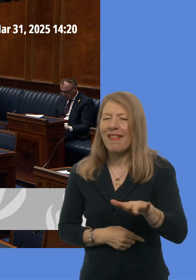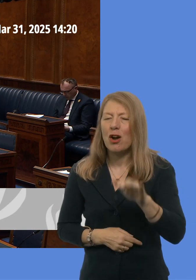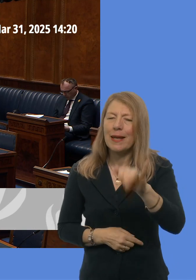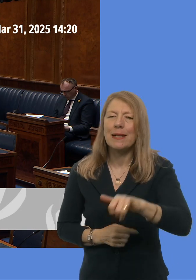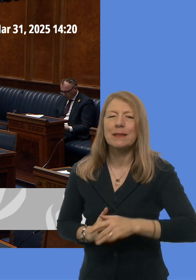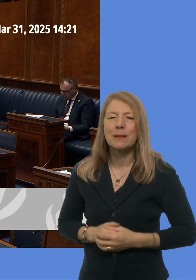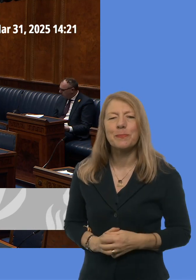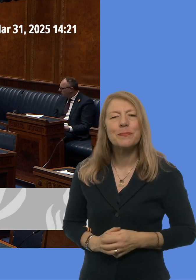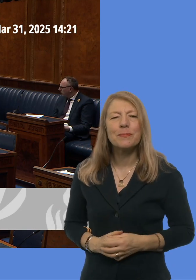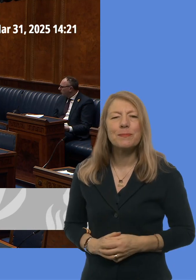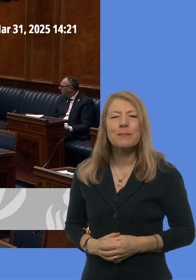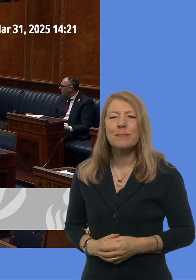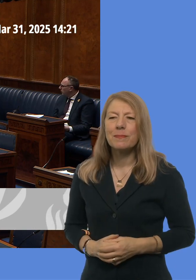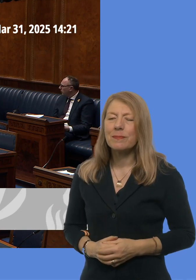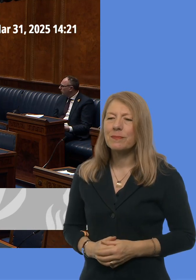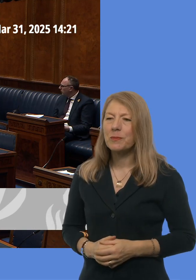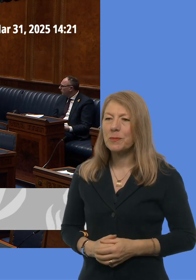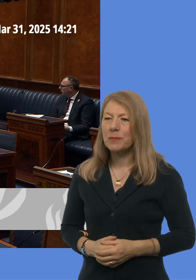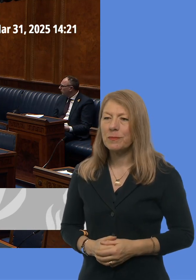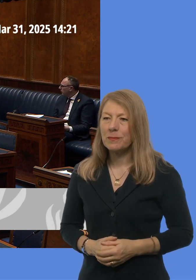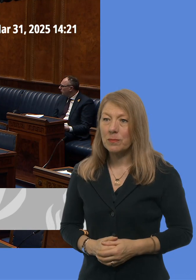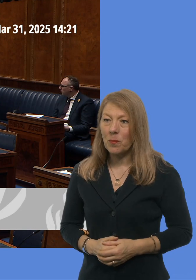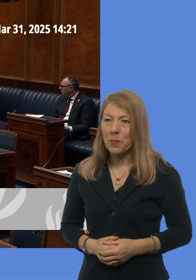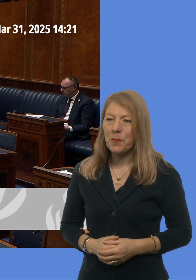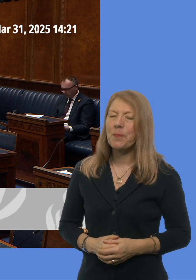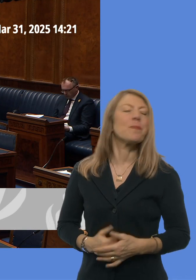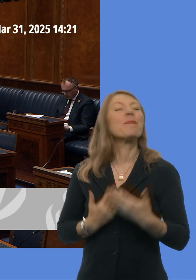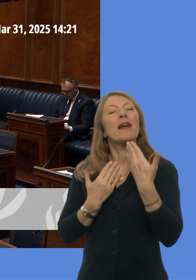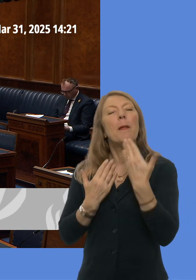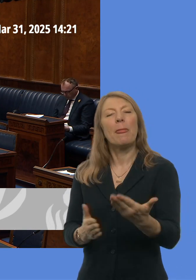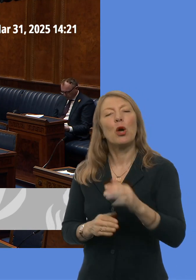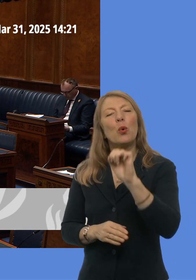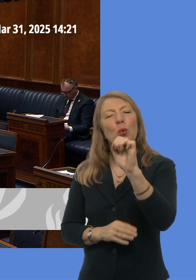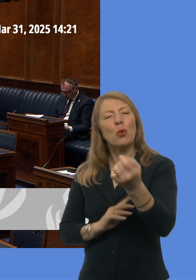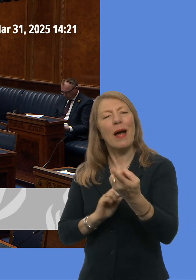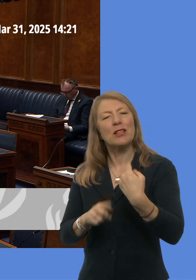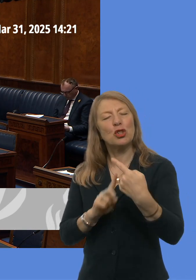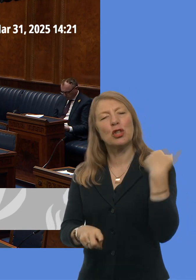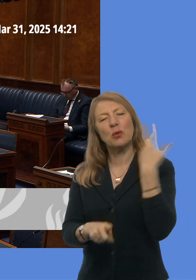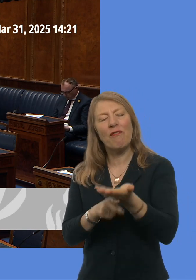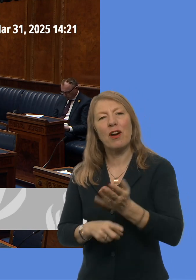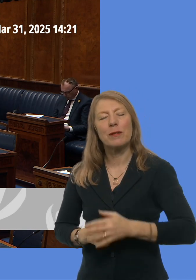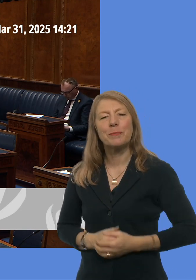I thank the Deputy First Minister for her answers so far. The Deputy First Minister was in Raleigh, North